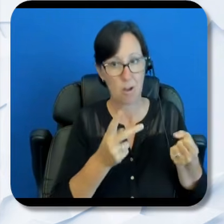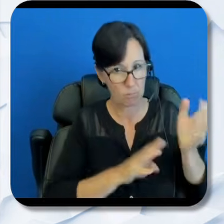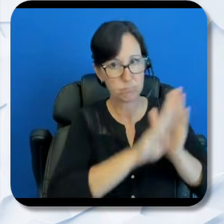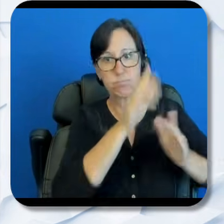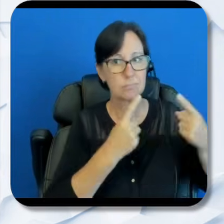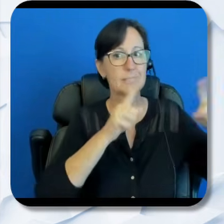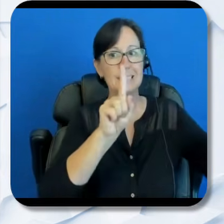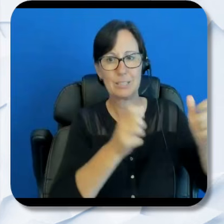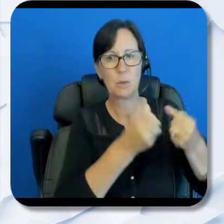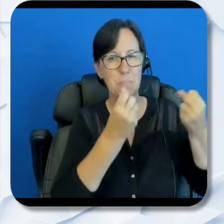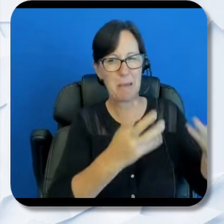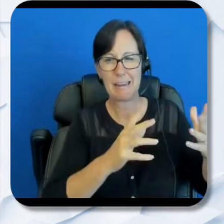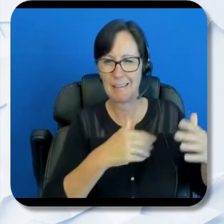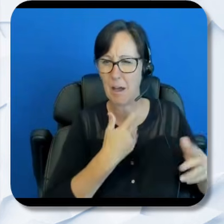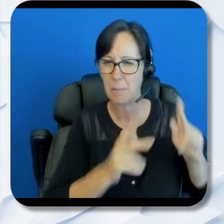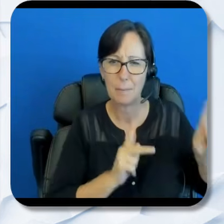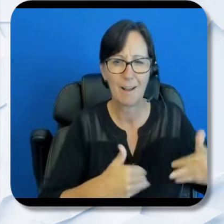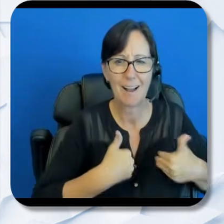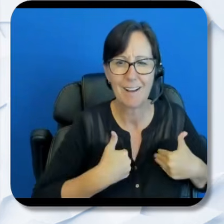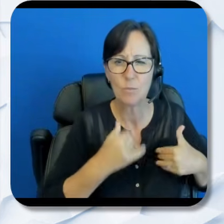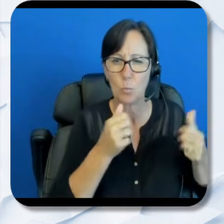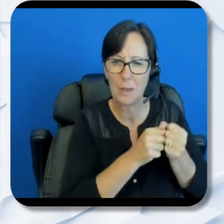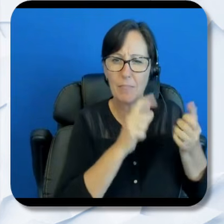and so we want to be able to do the same thing for California students who